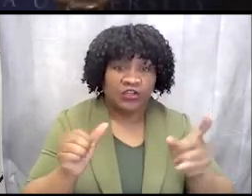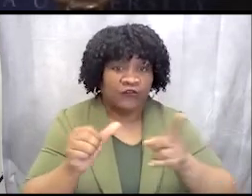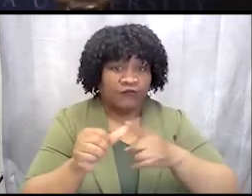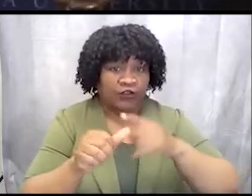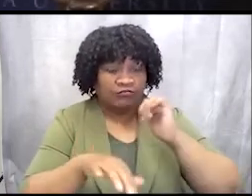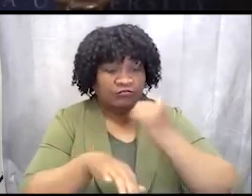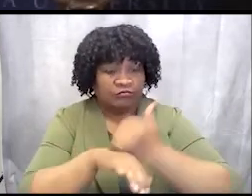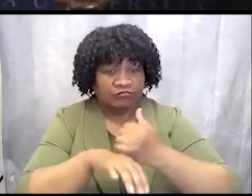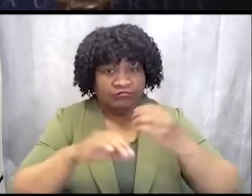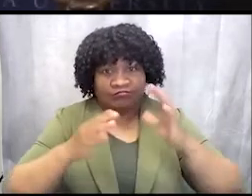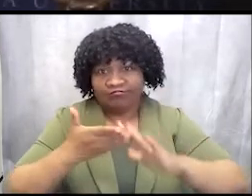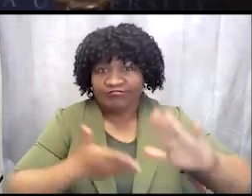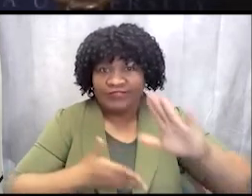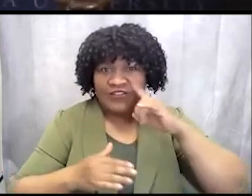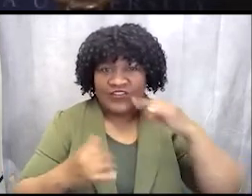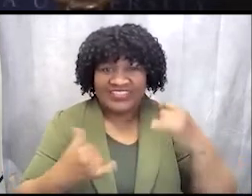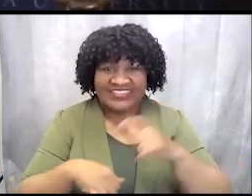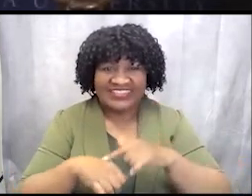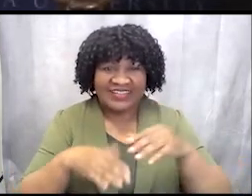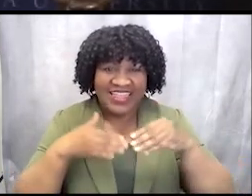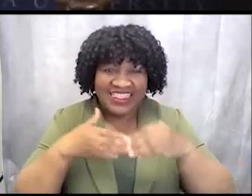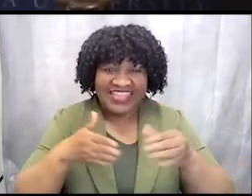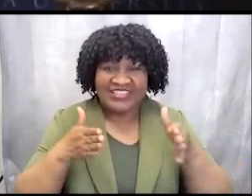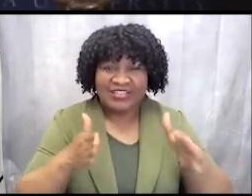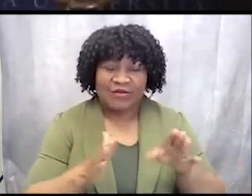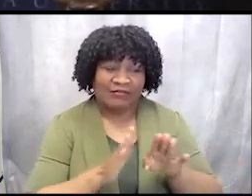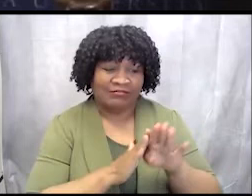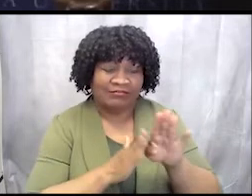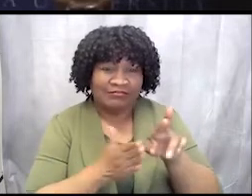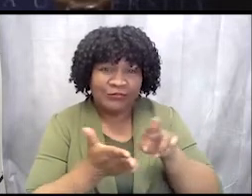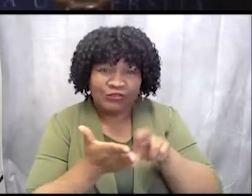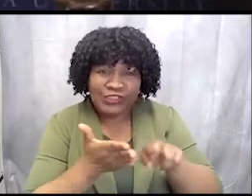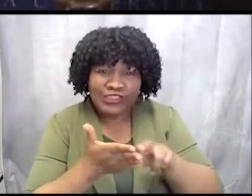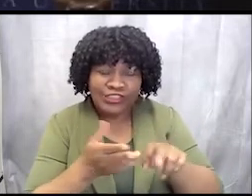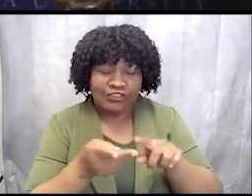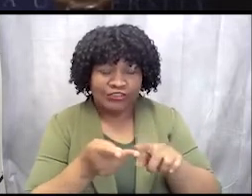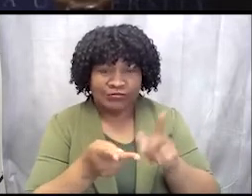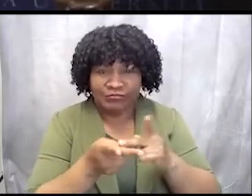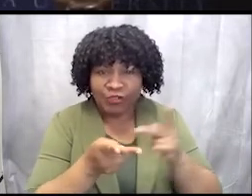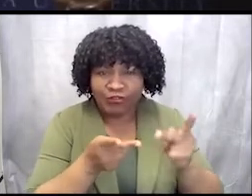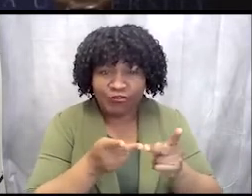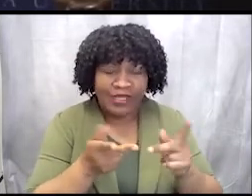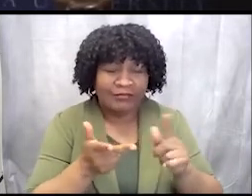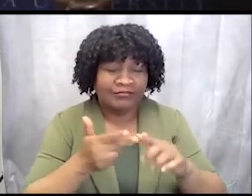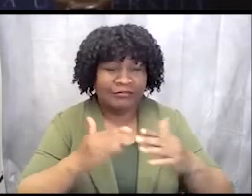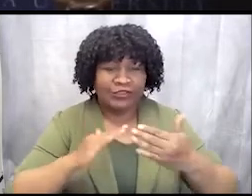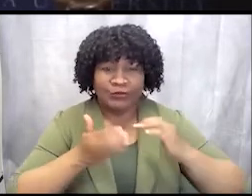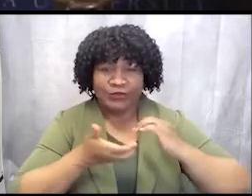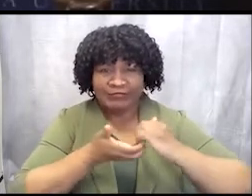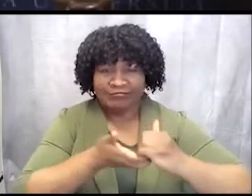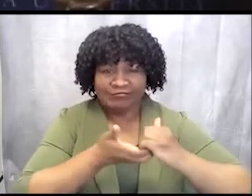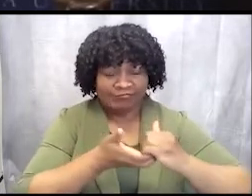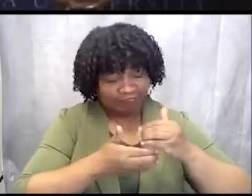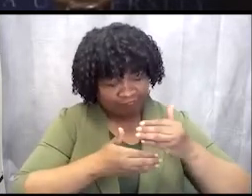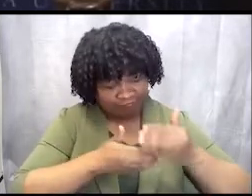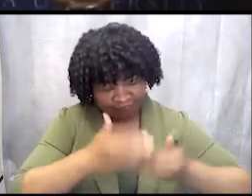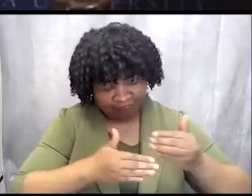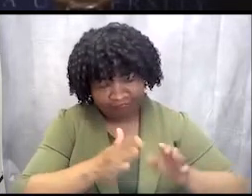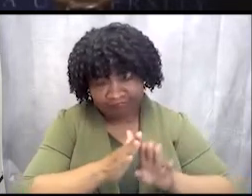institutes of its kind, leads the way in developing research and programming and community partnerships that drive educational equity.